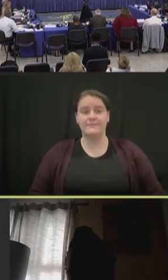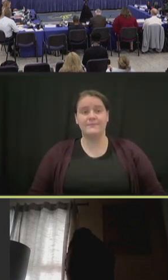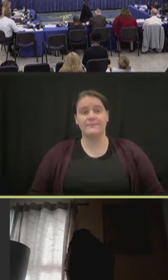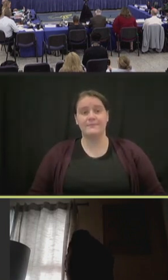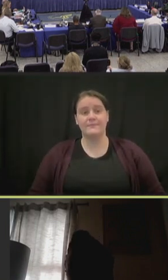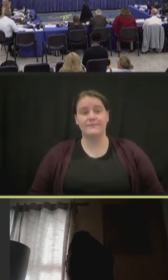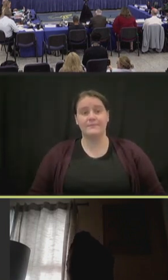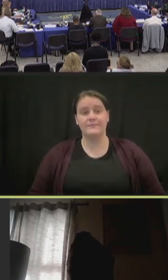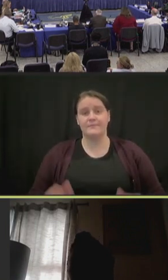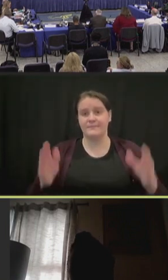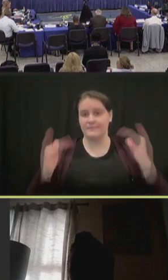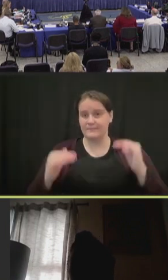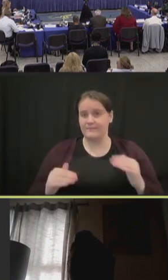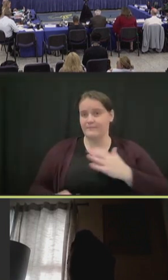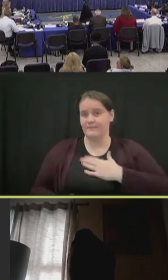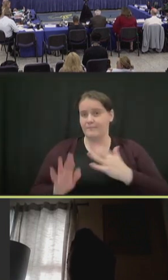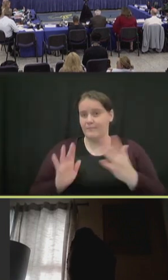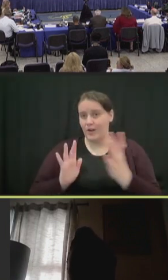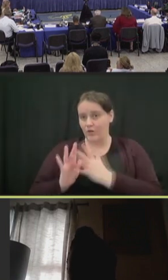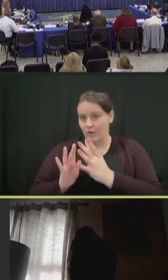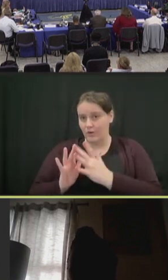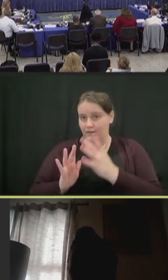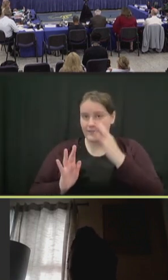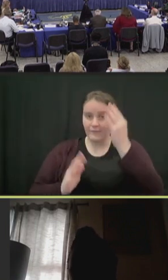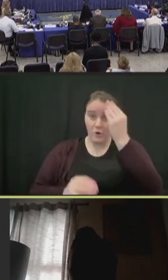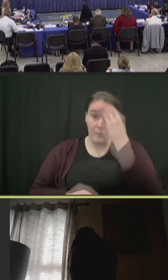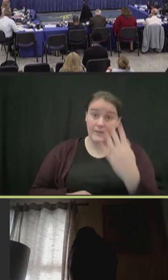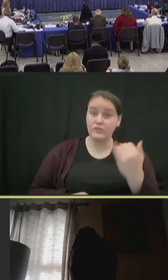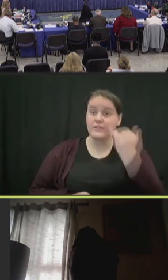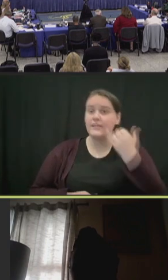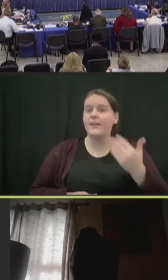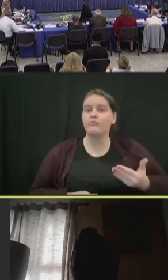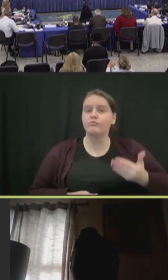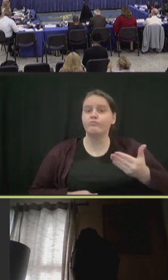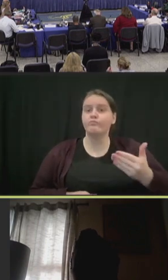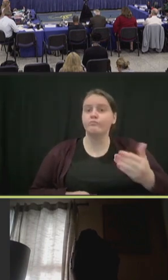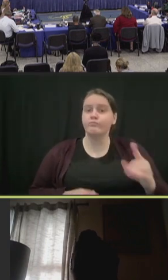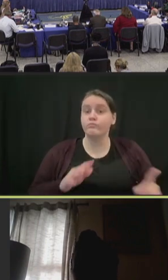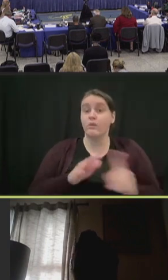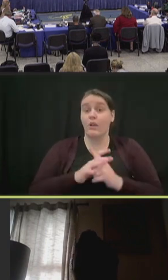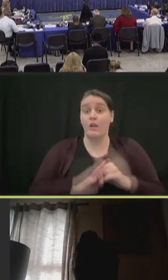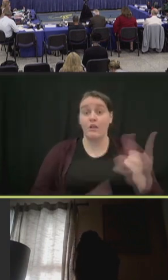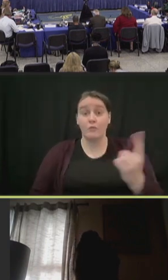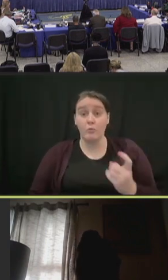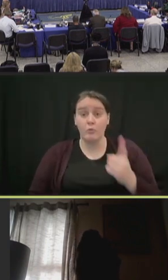my contact information. In case you have any questions, feel free to reach out. Thank you.